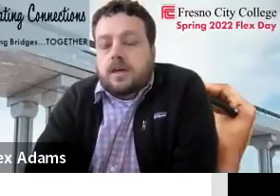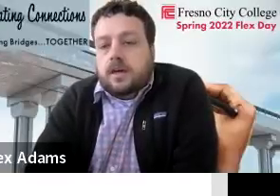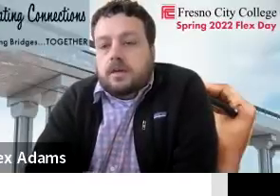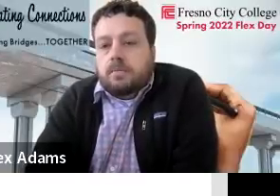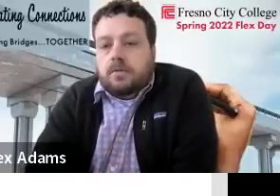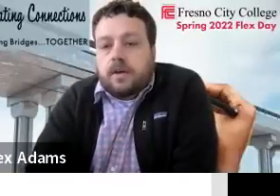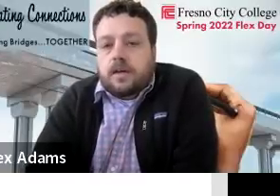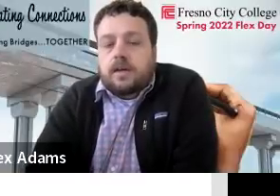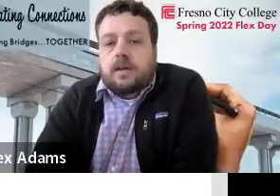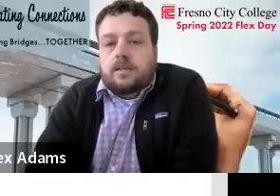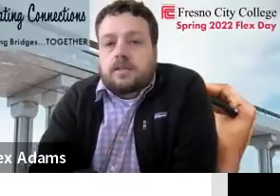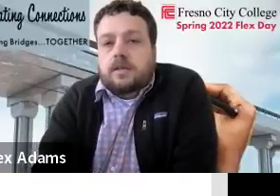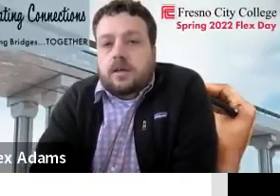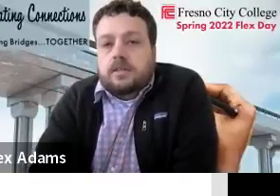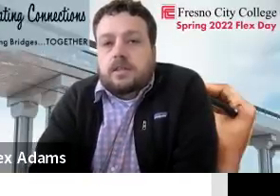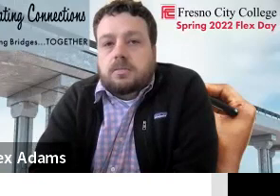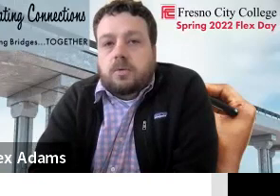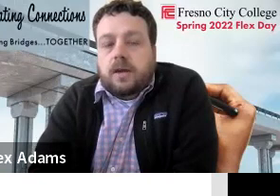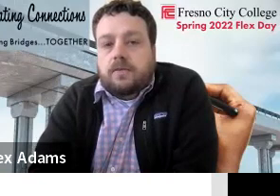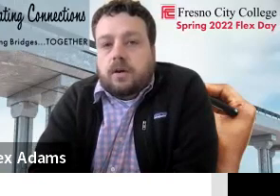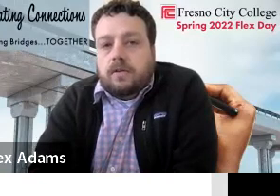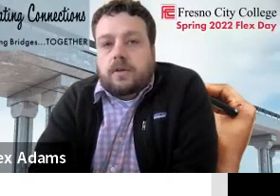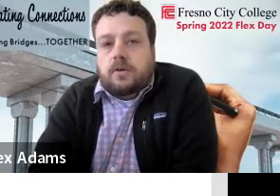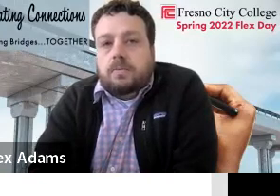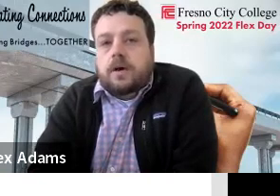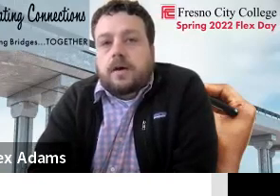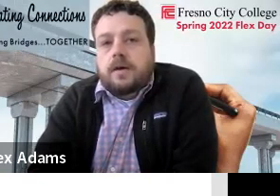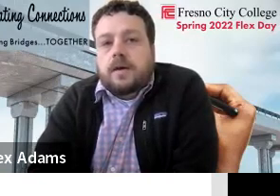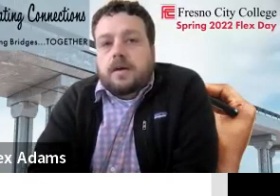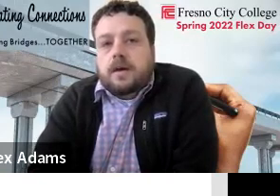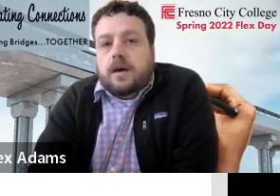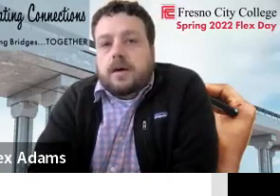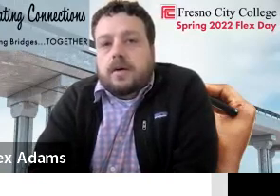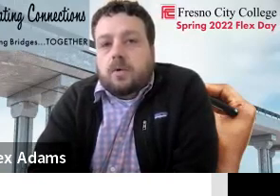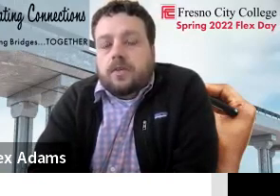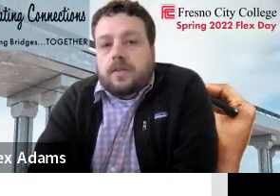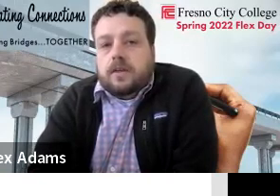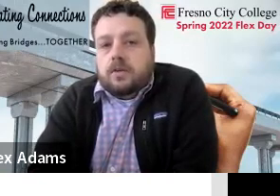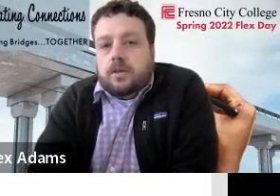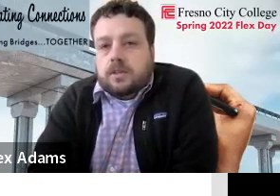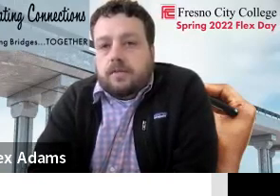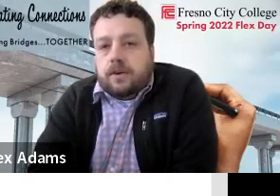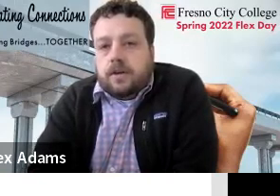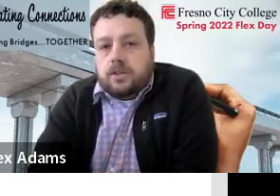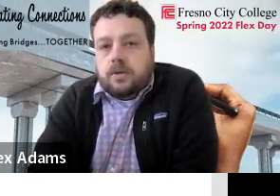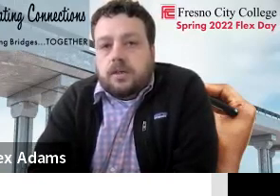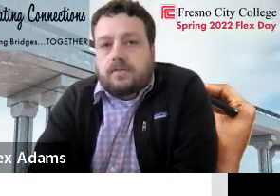and to provide data, an easy, accessible way for all of you. But one thing they do that's not very intuitive